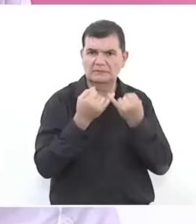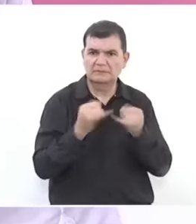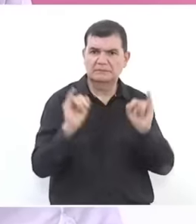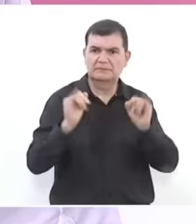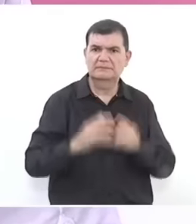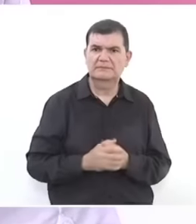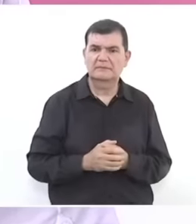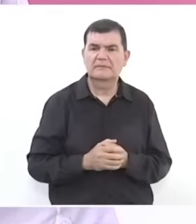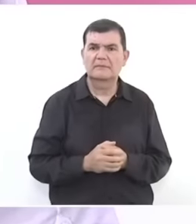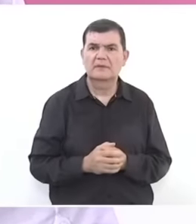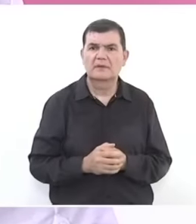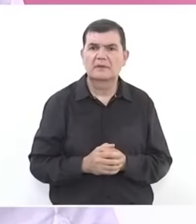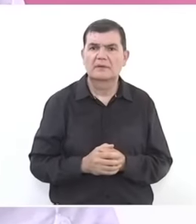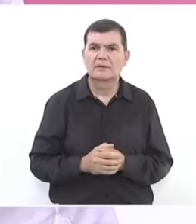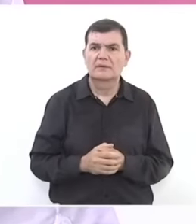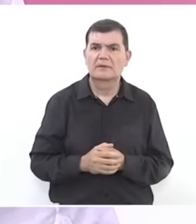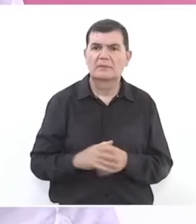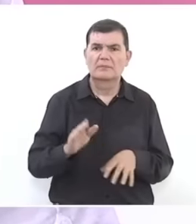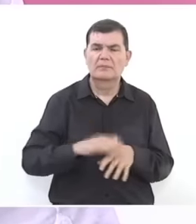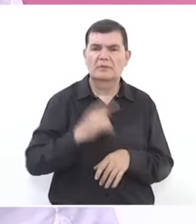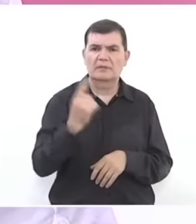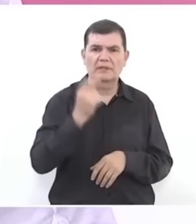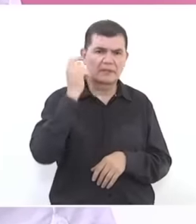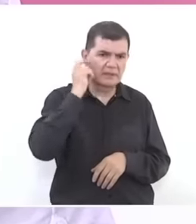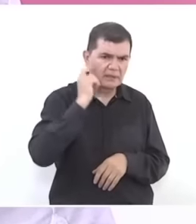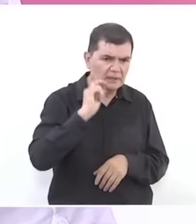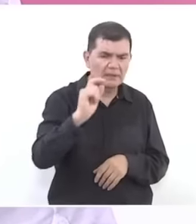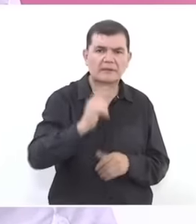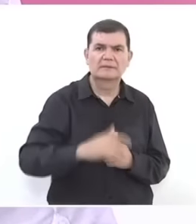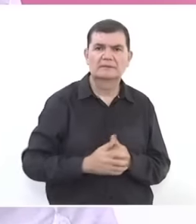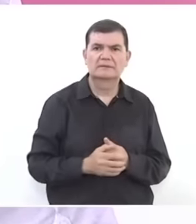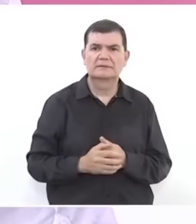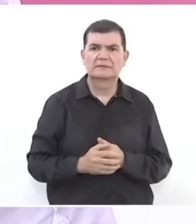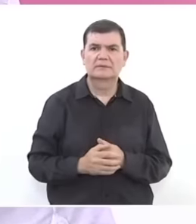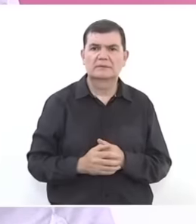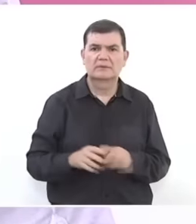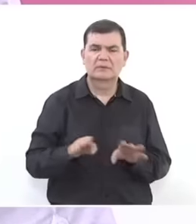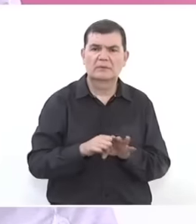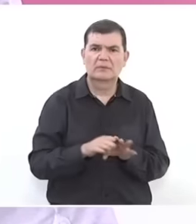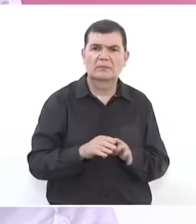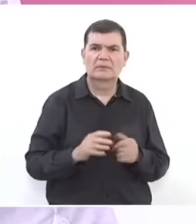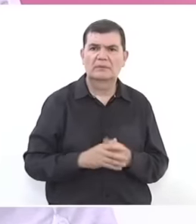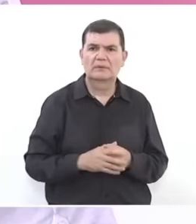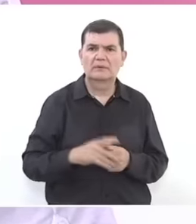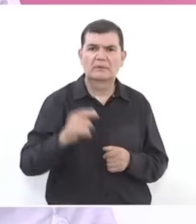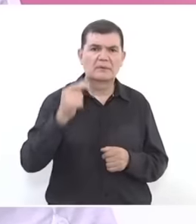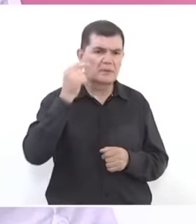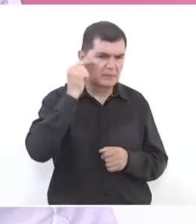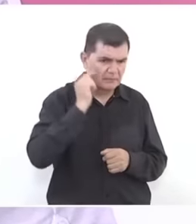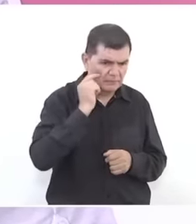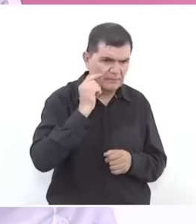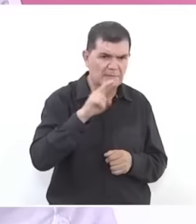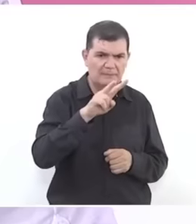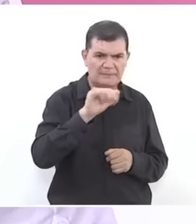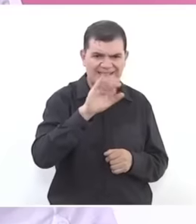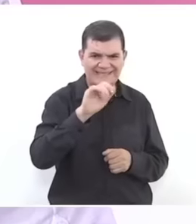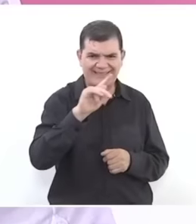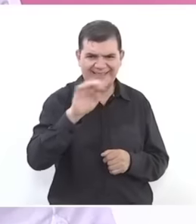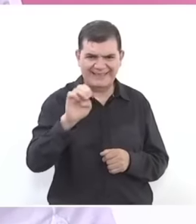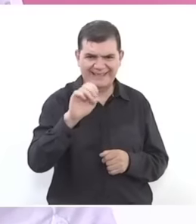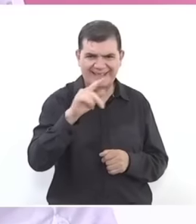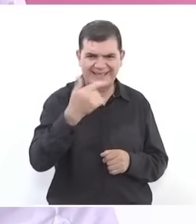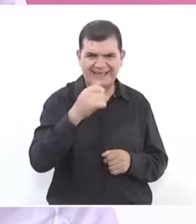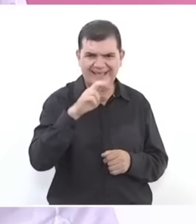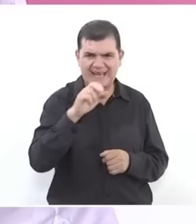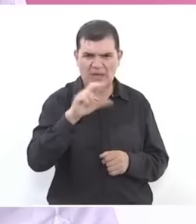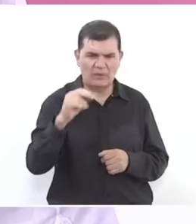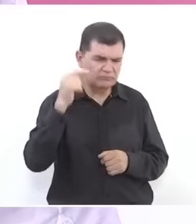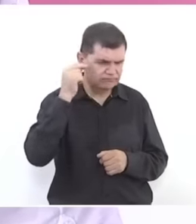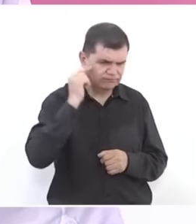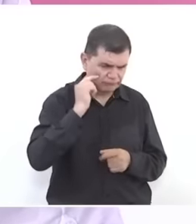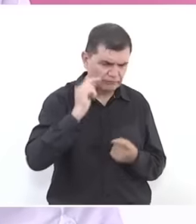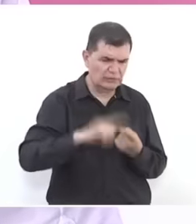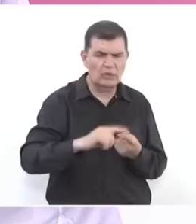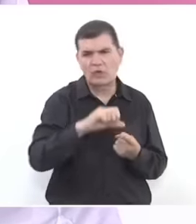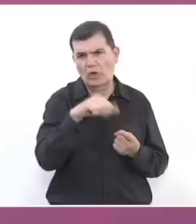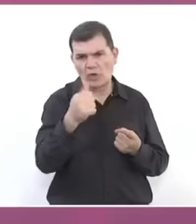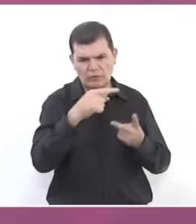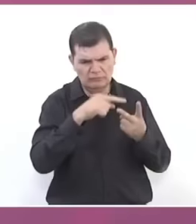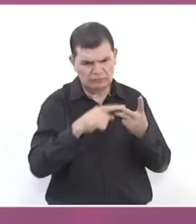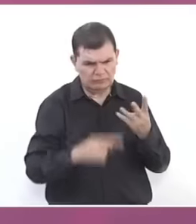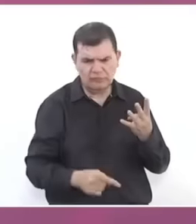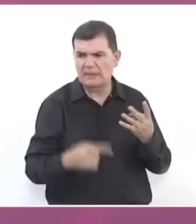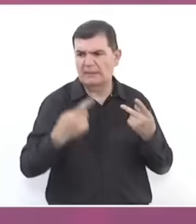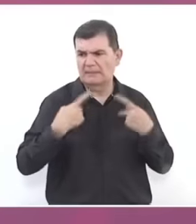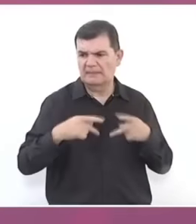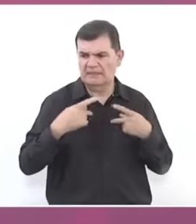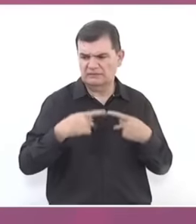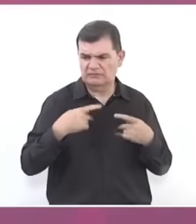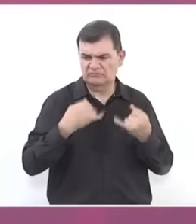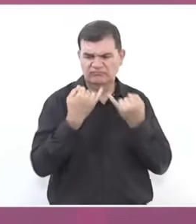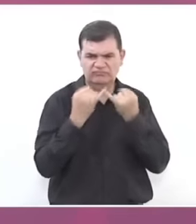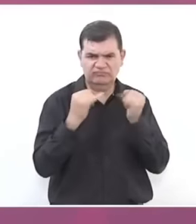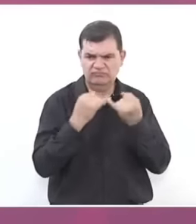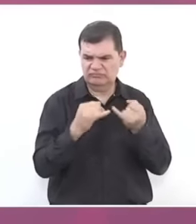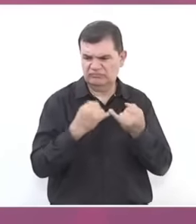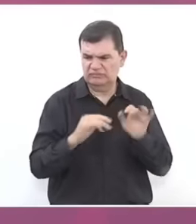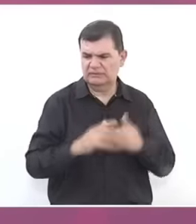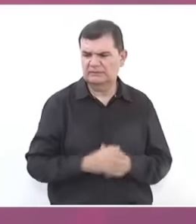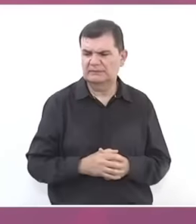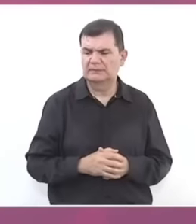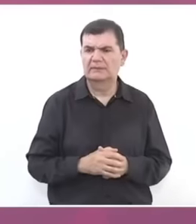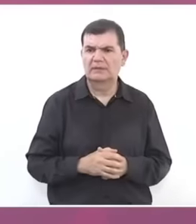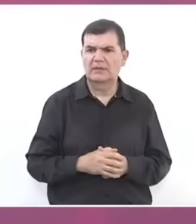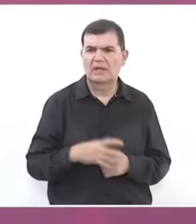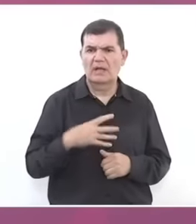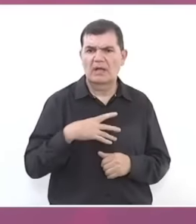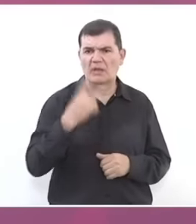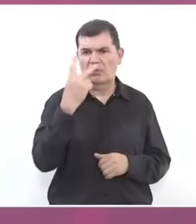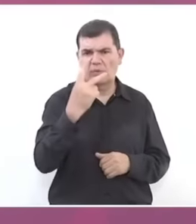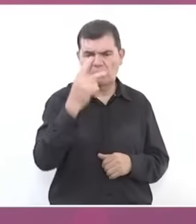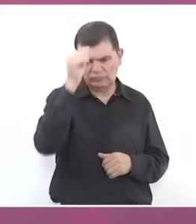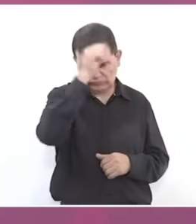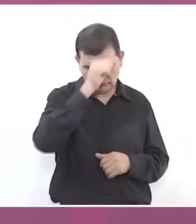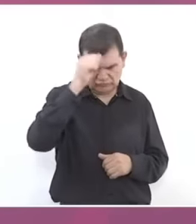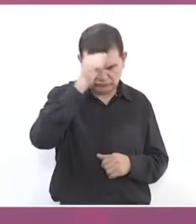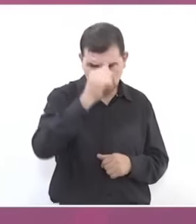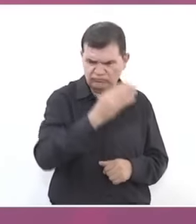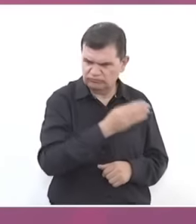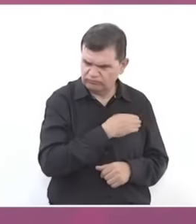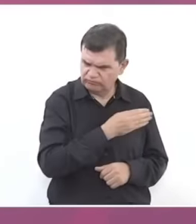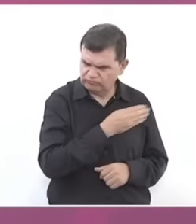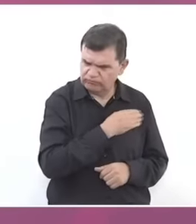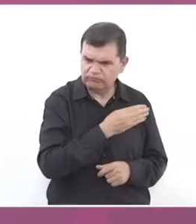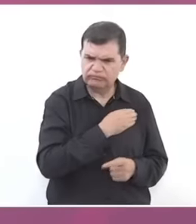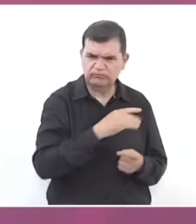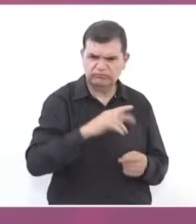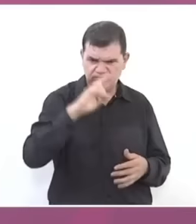because people from Guerrero like Vicente Guerrero and other independentistas before two good priests Rebels